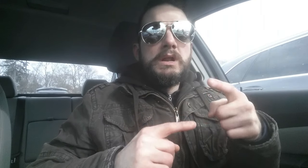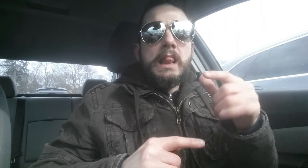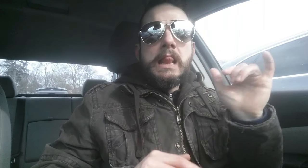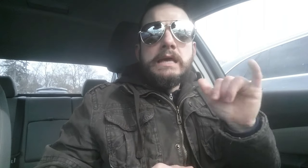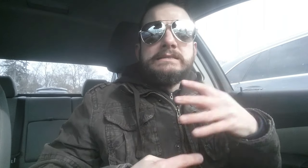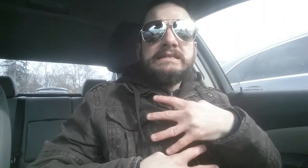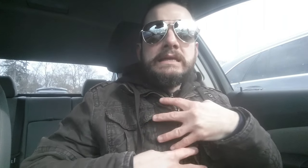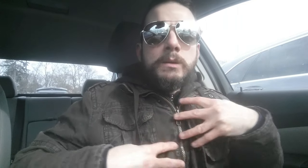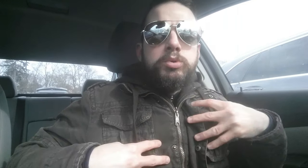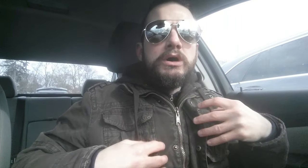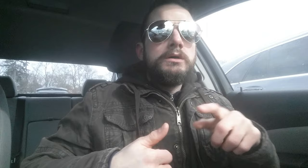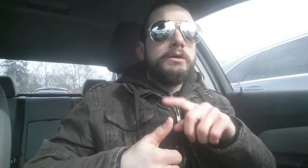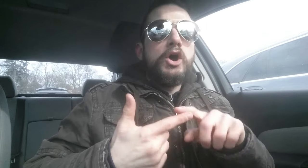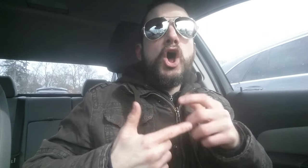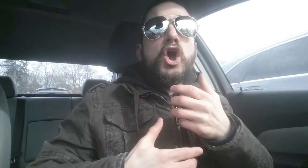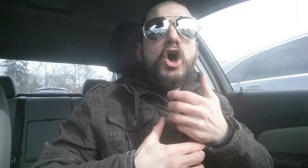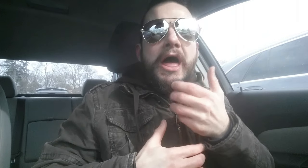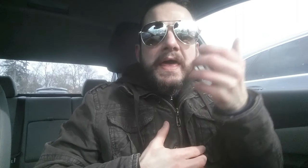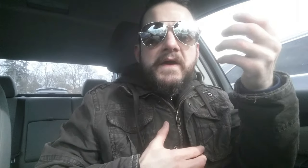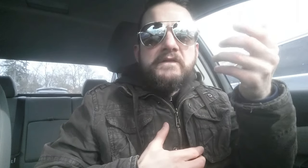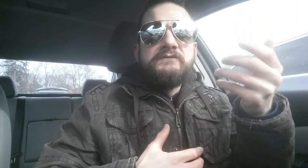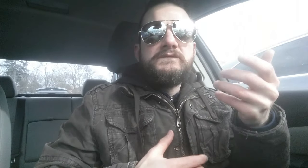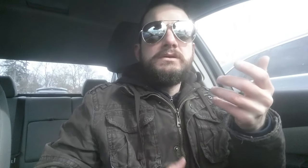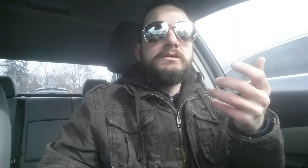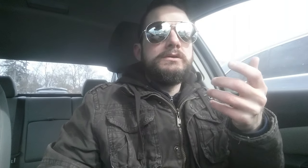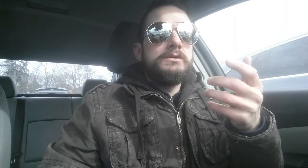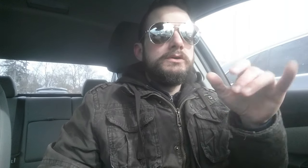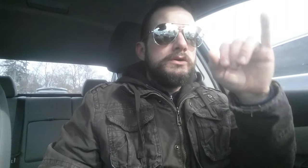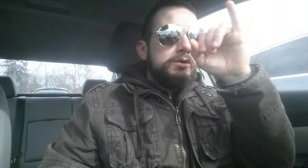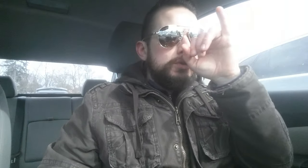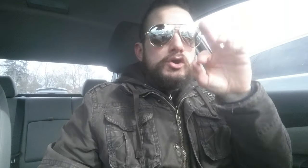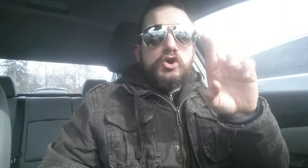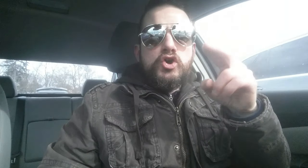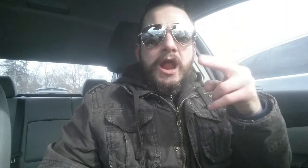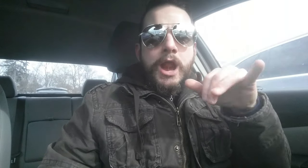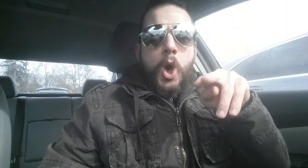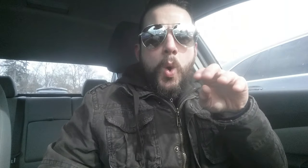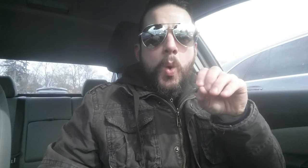such as zebras, giraffe, and rhinos.